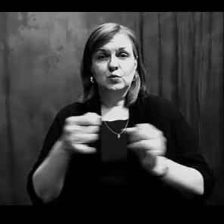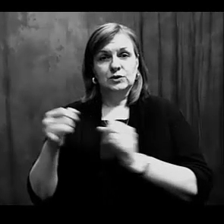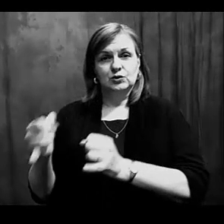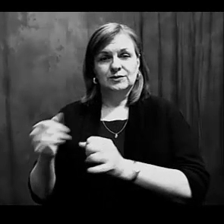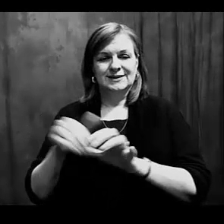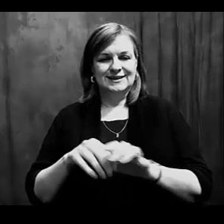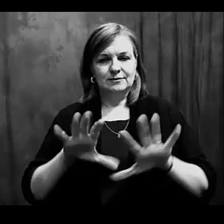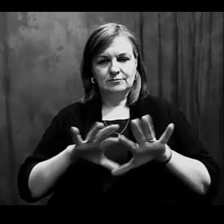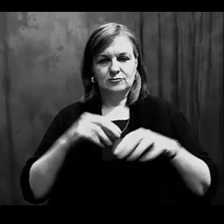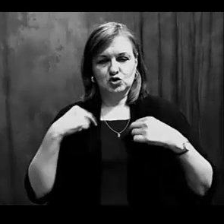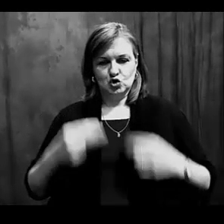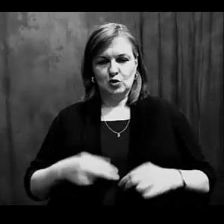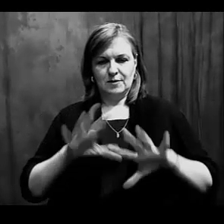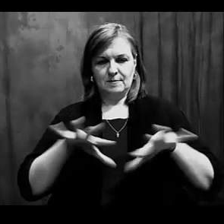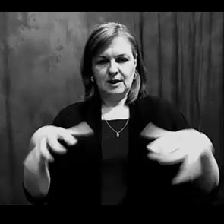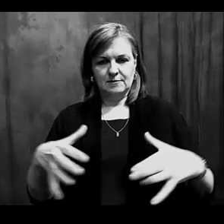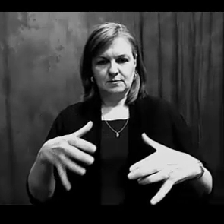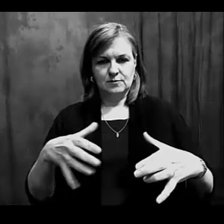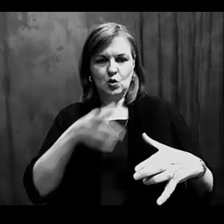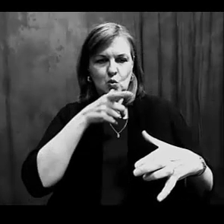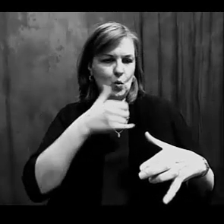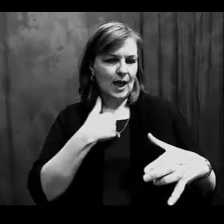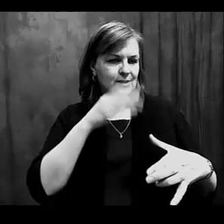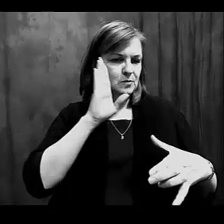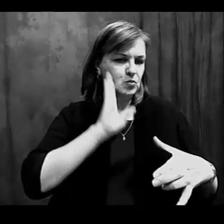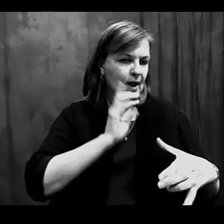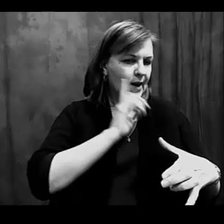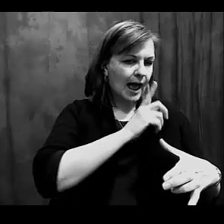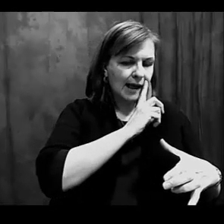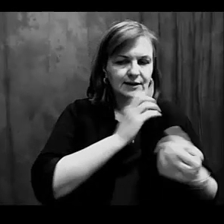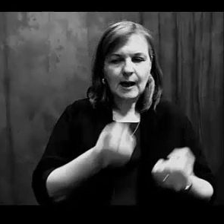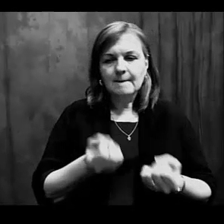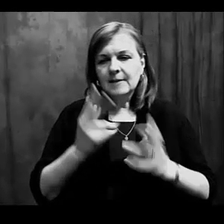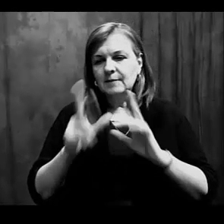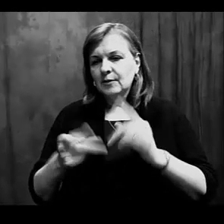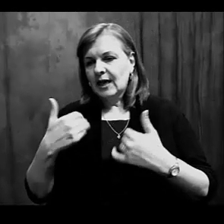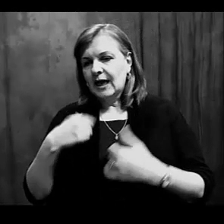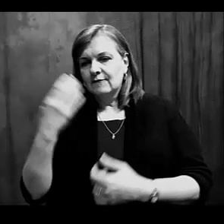the number of individuals in the human population with brown eyes -- the number of